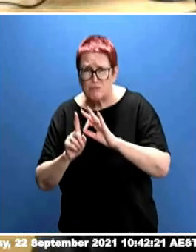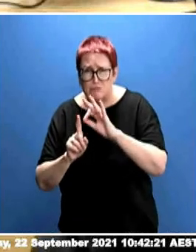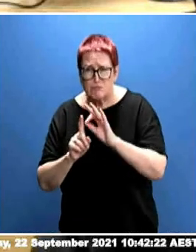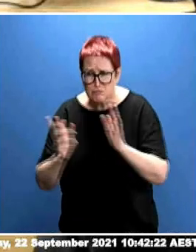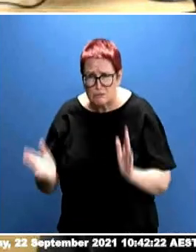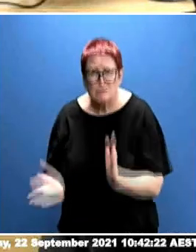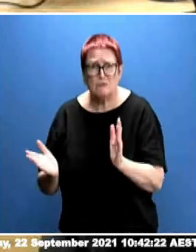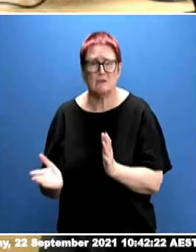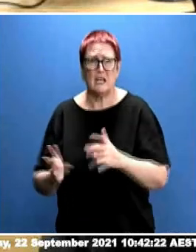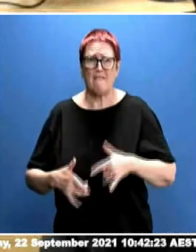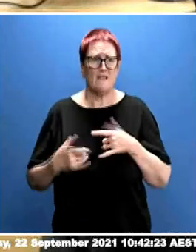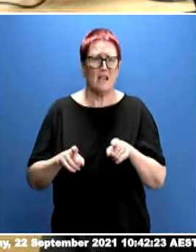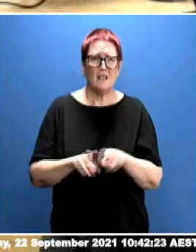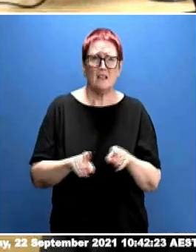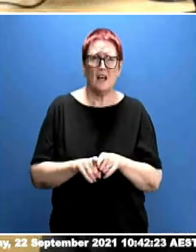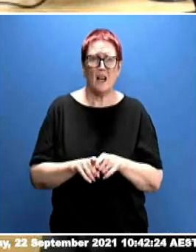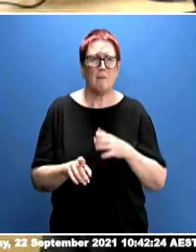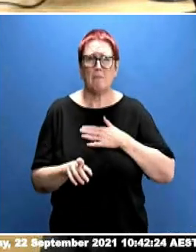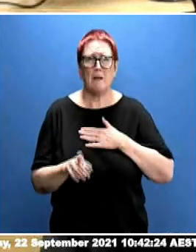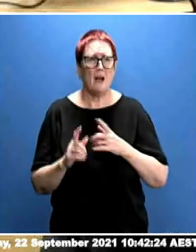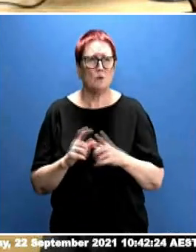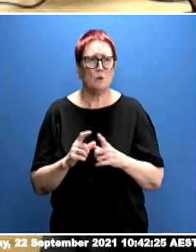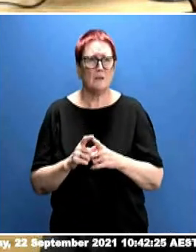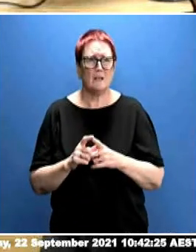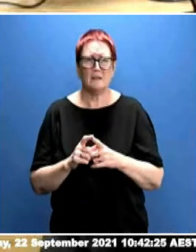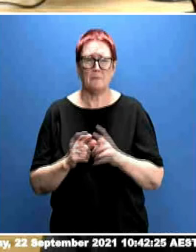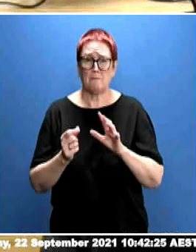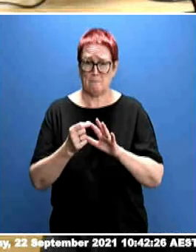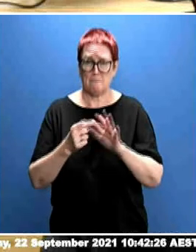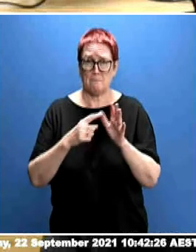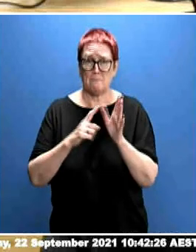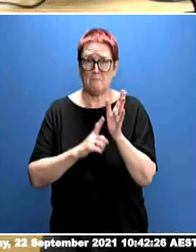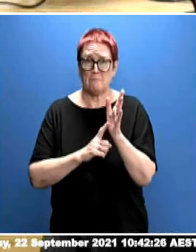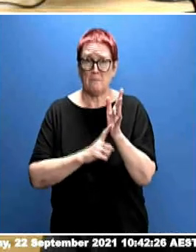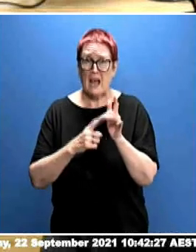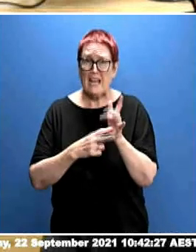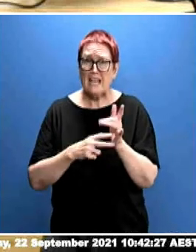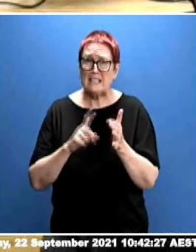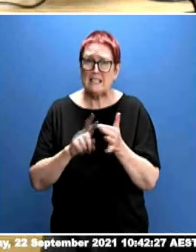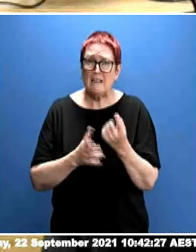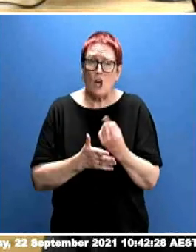and I just feel like palliative is just keeping her comfortable, whereas